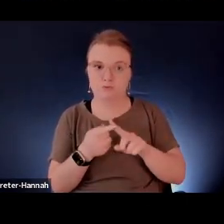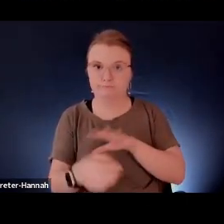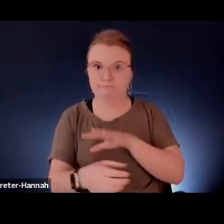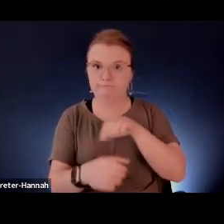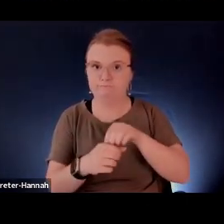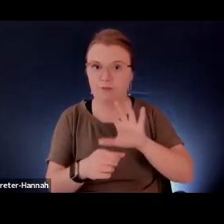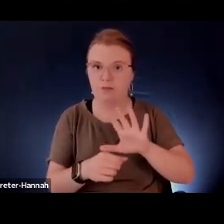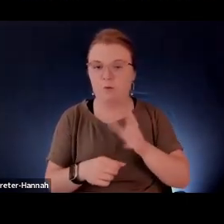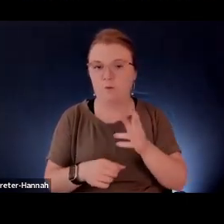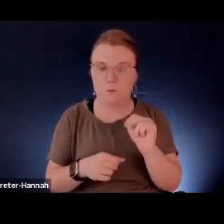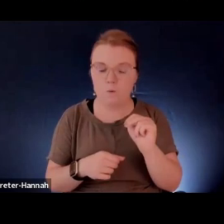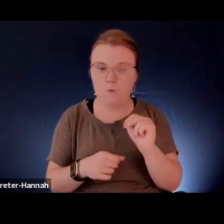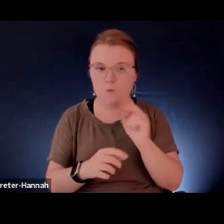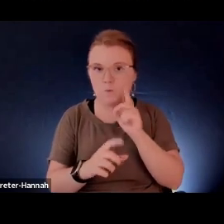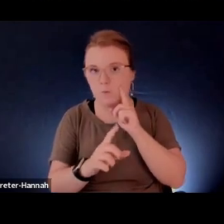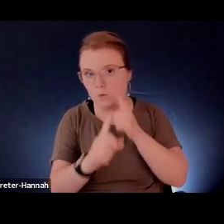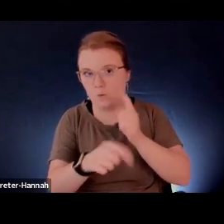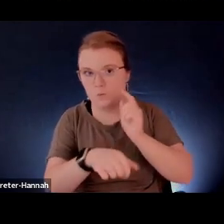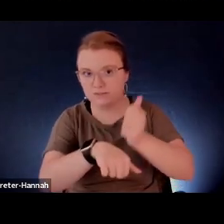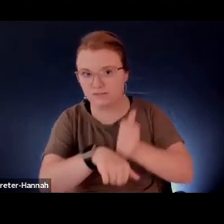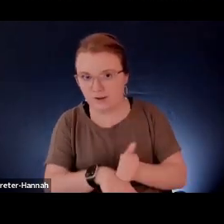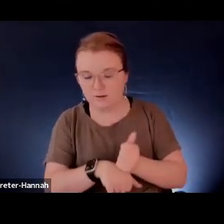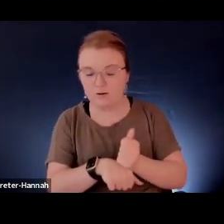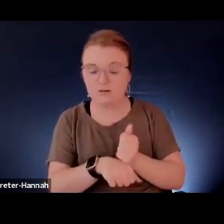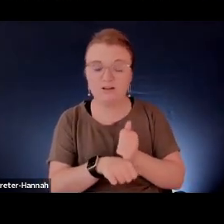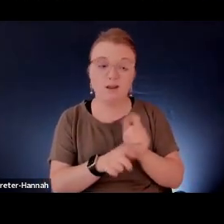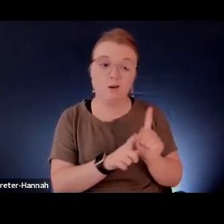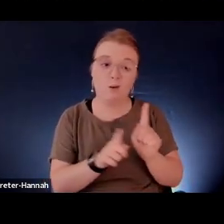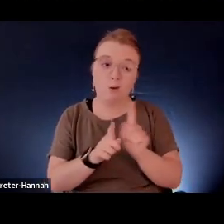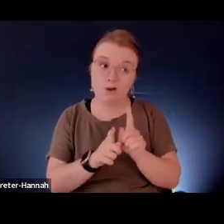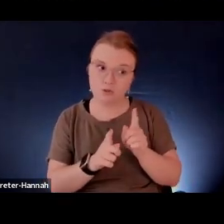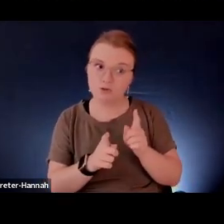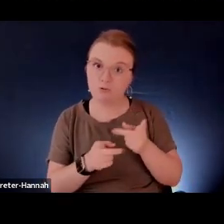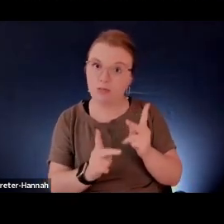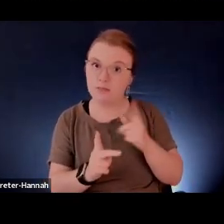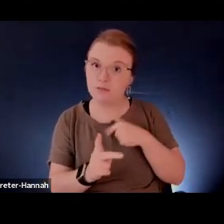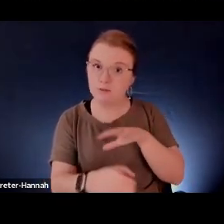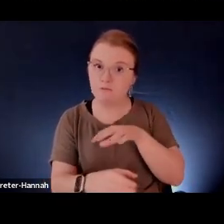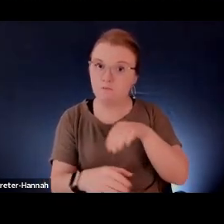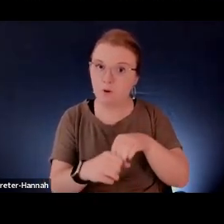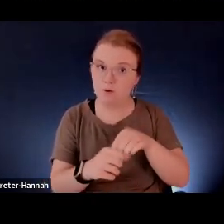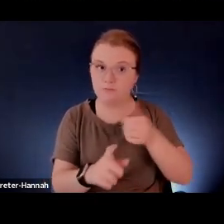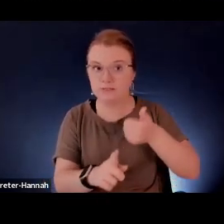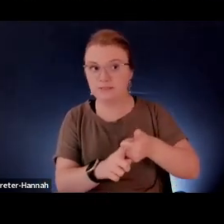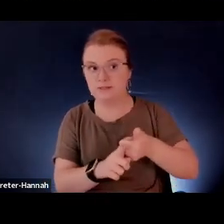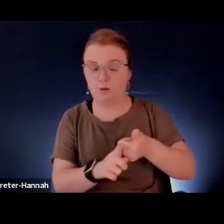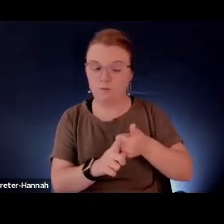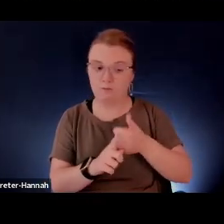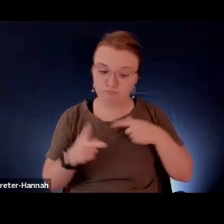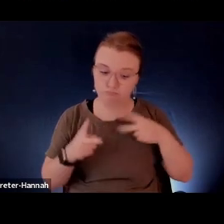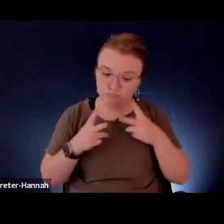and also being involved in self-reflection. And also you as a teacher,